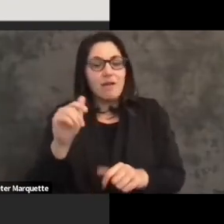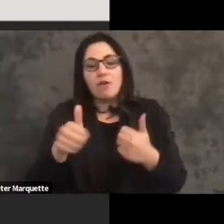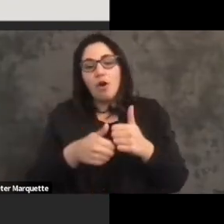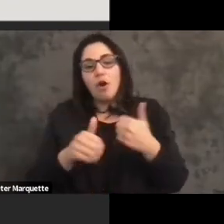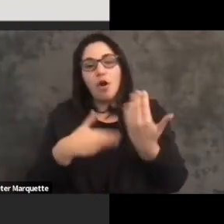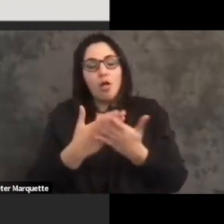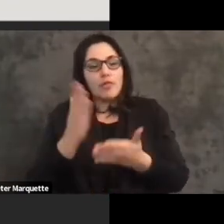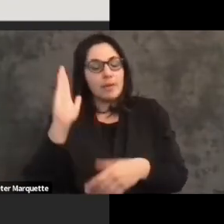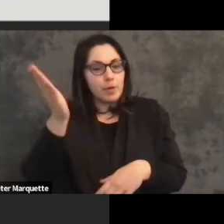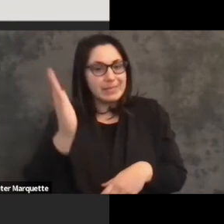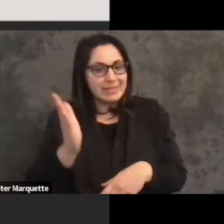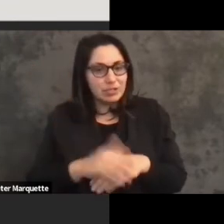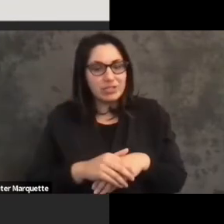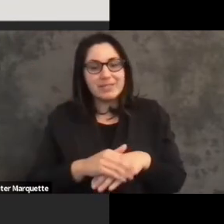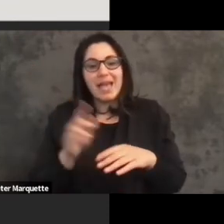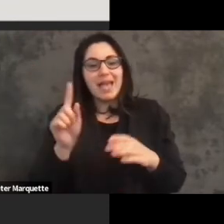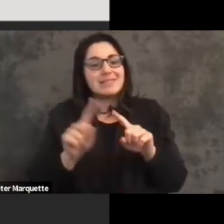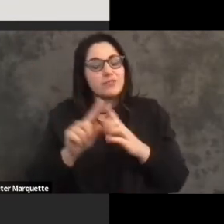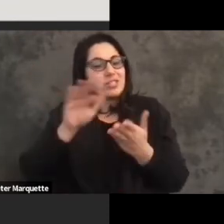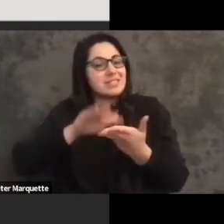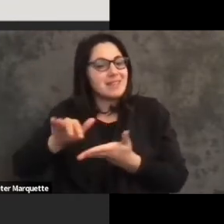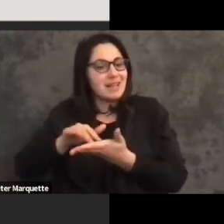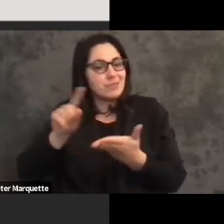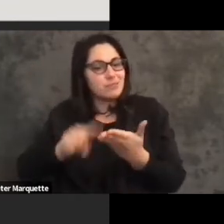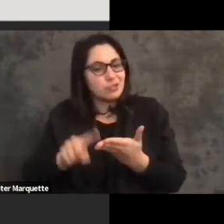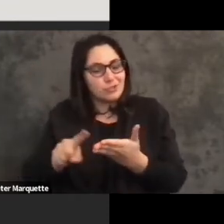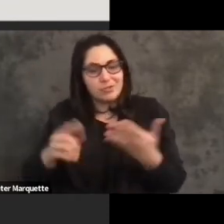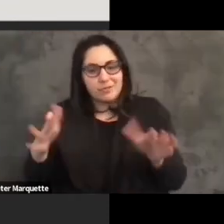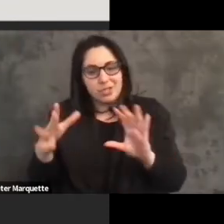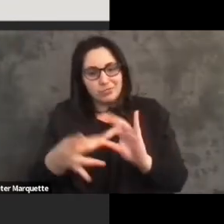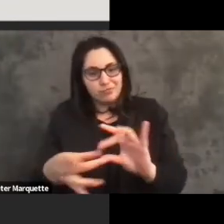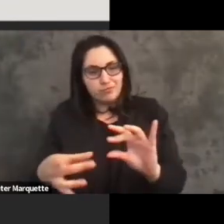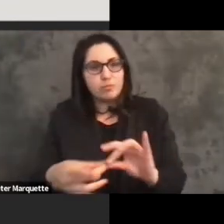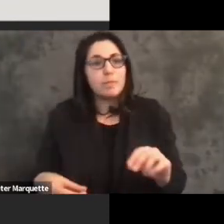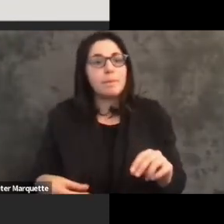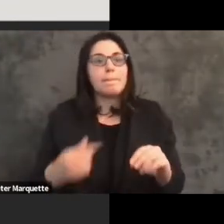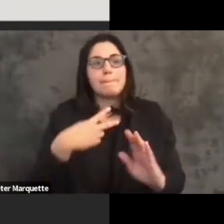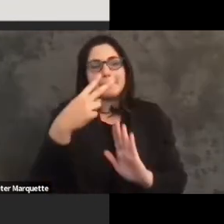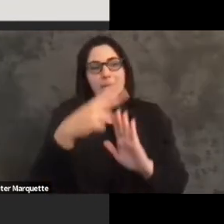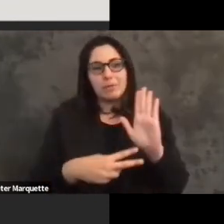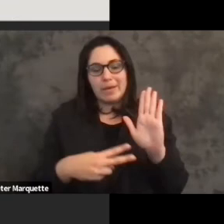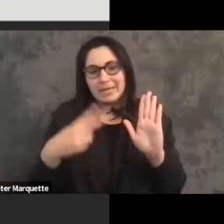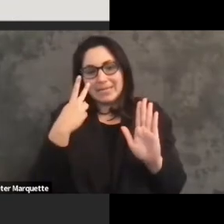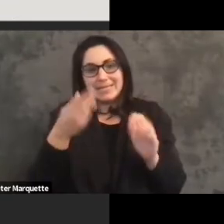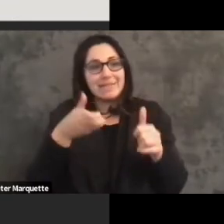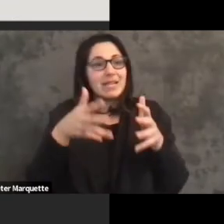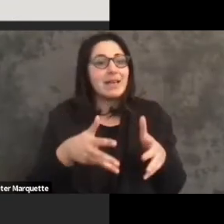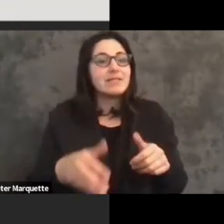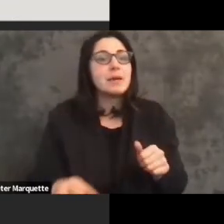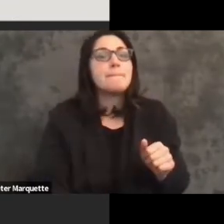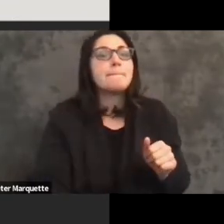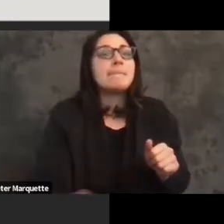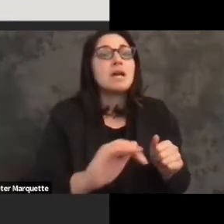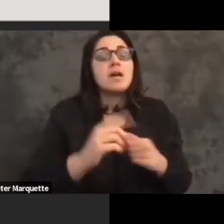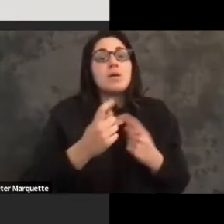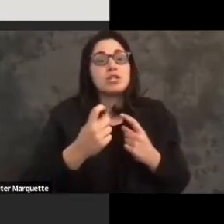will be posted, along with transcripts and links of the presentations and the studies